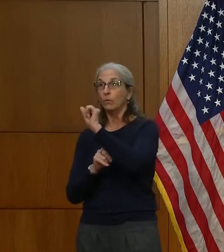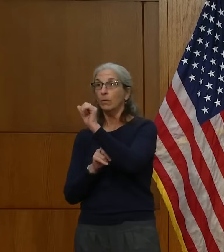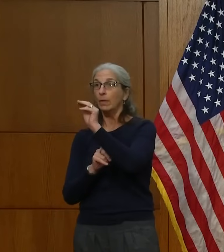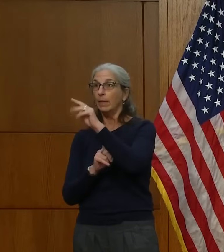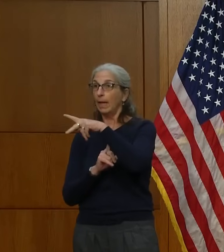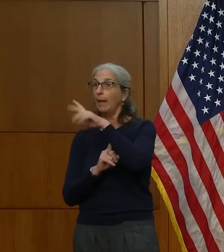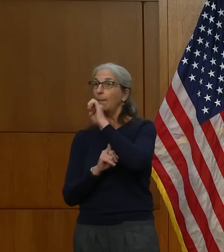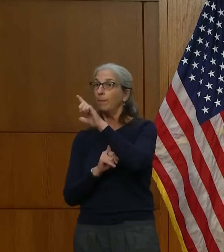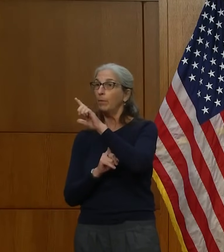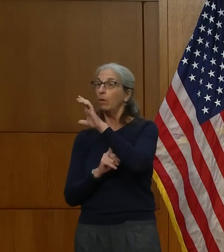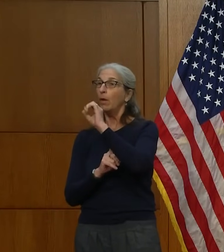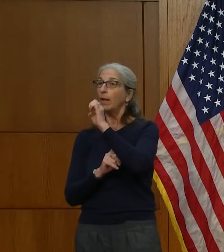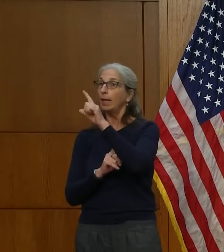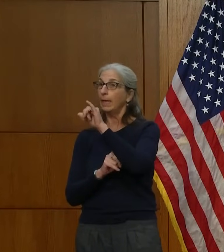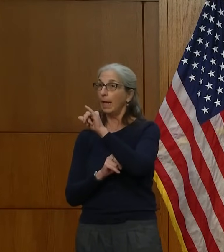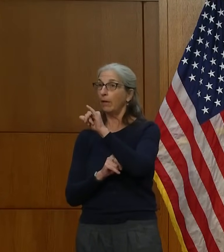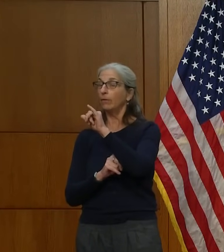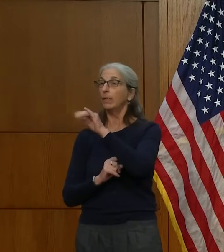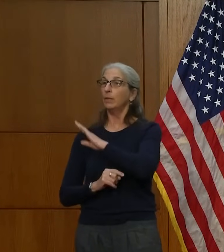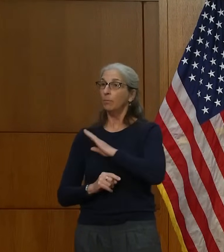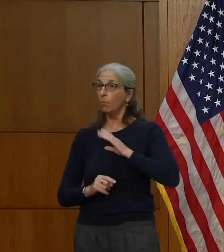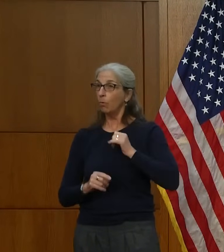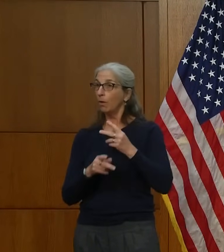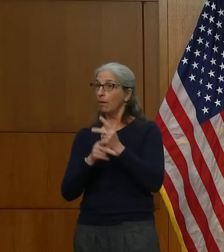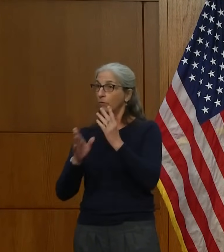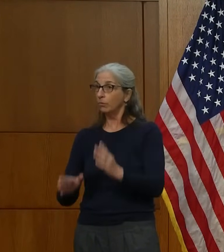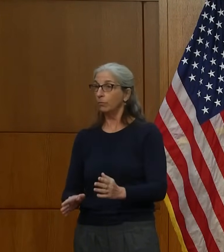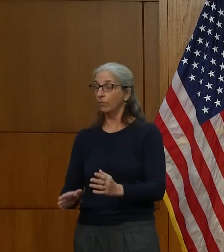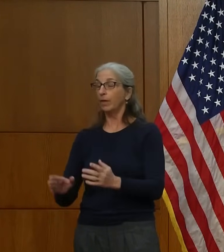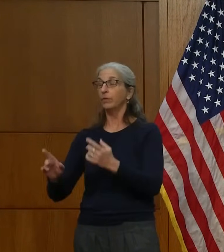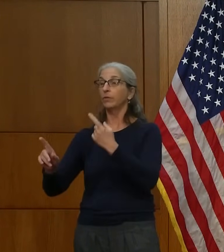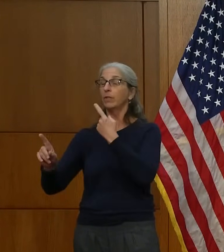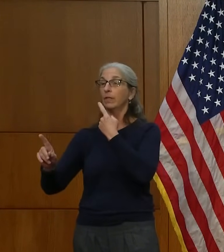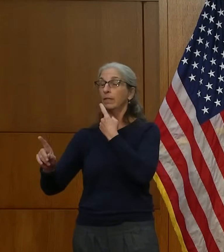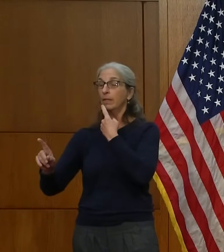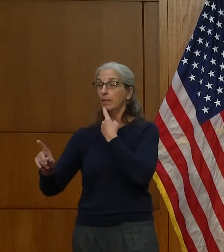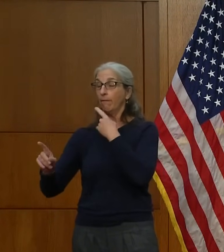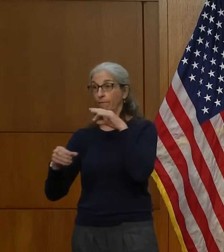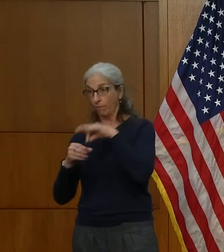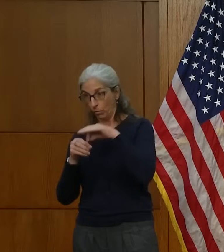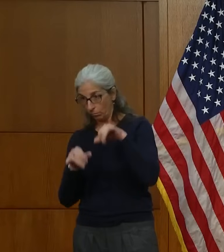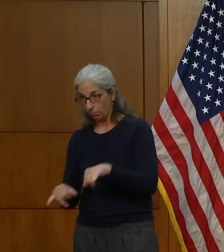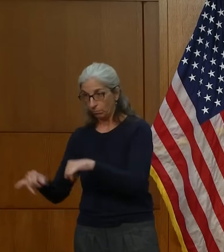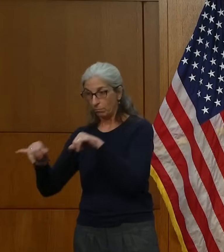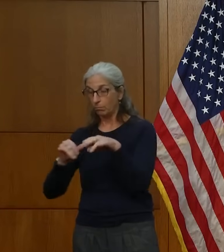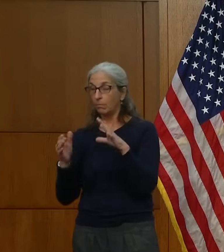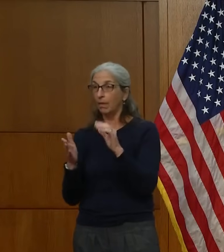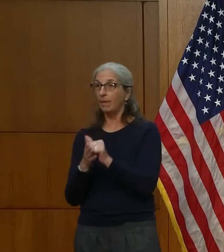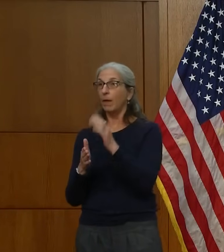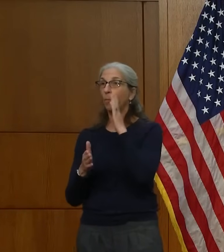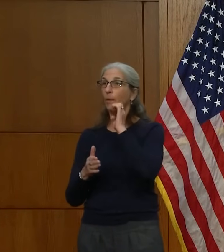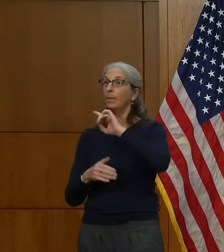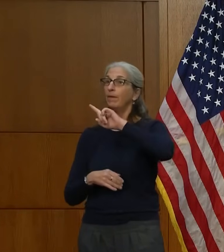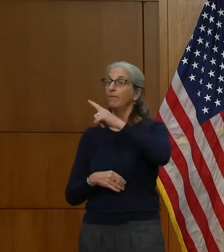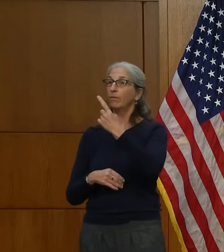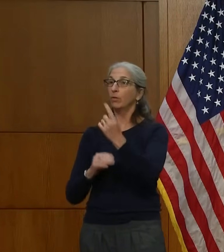YOUR VIEWS AND THEN ON SIDEBAR, THE CAMPBELL COUNTY BOARD OF SUPERVISORS HAVE JUST VOTED UNANIMOUSLY TO MAKE CAMPBELL